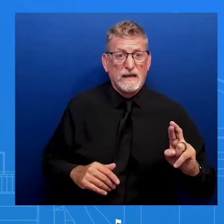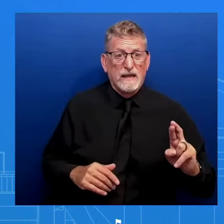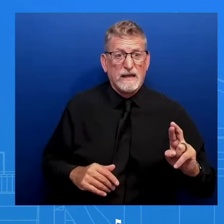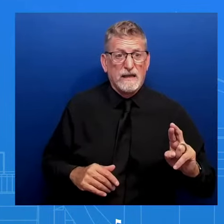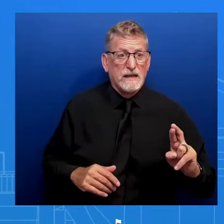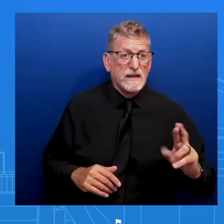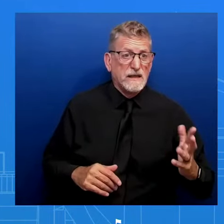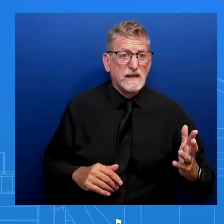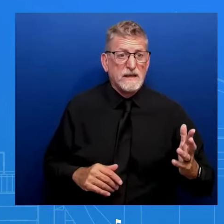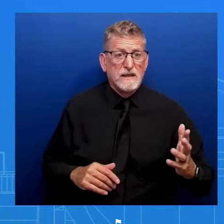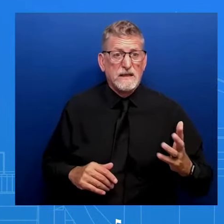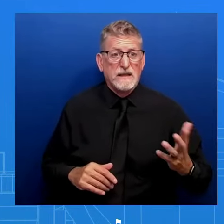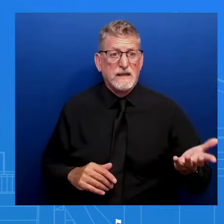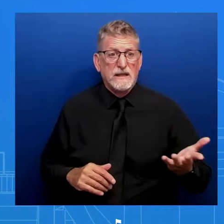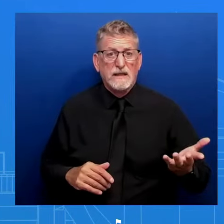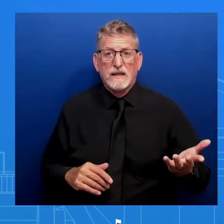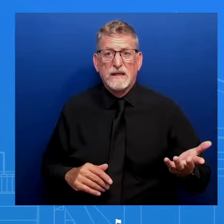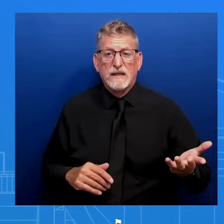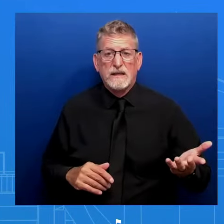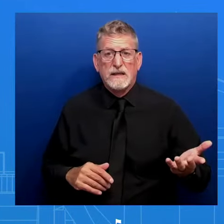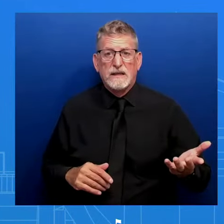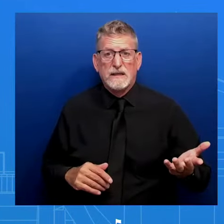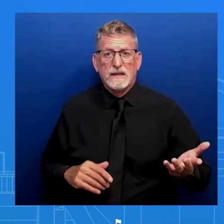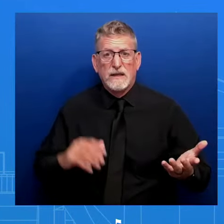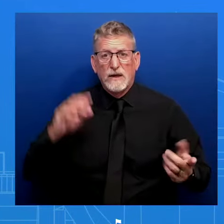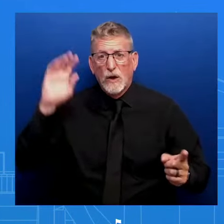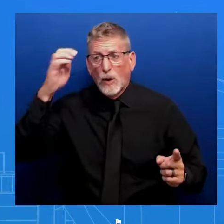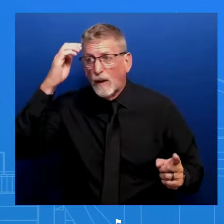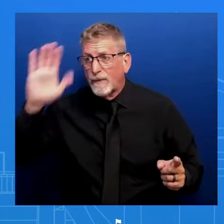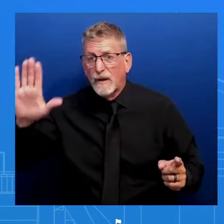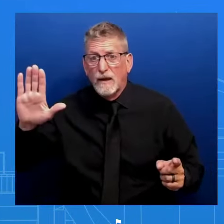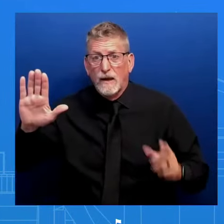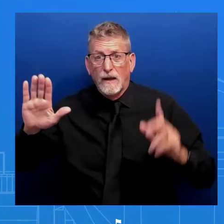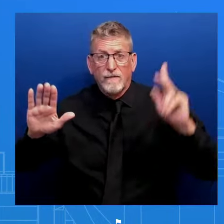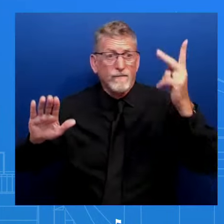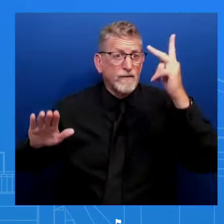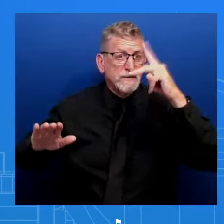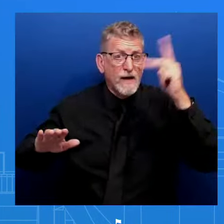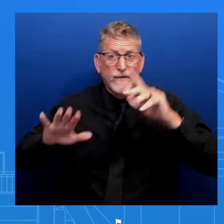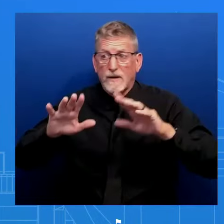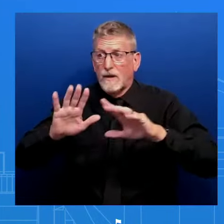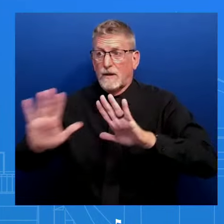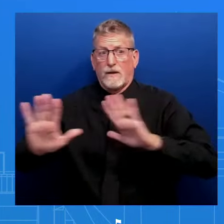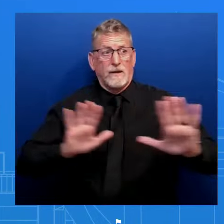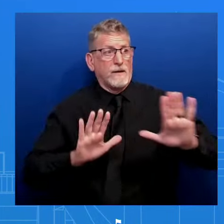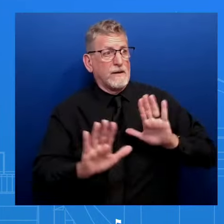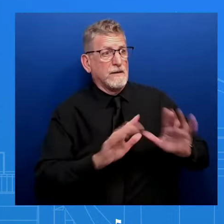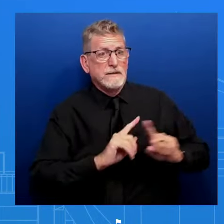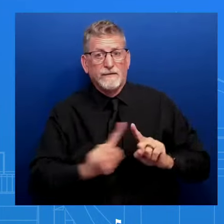you know there are dark roots to that whole movement. Mr. Kirby: The President has enjoyed working with her. And certainly, on issues of foreign policy,